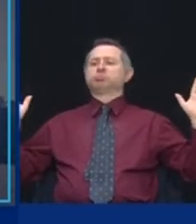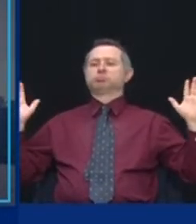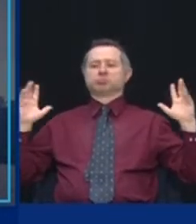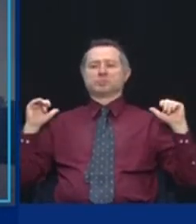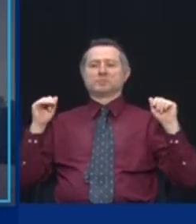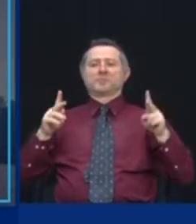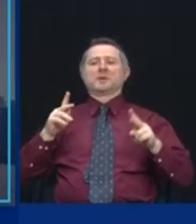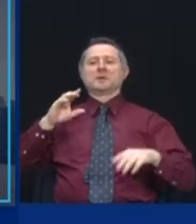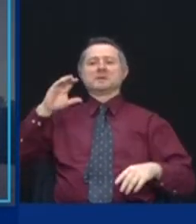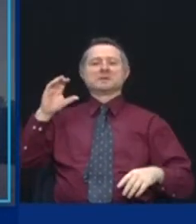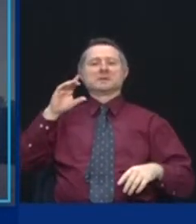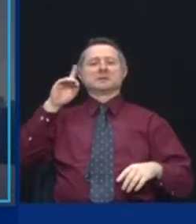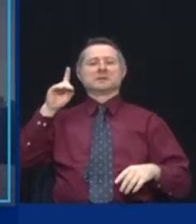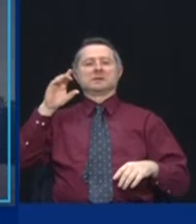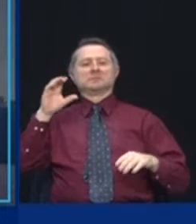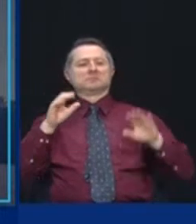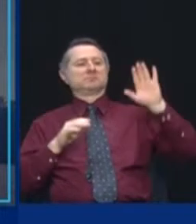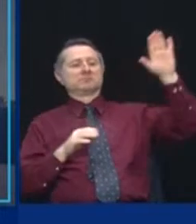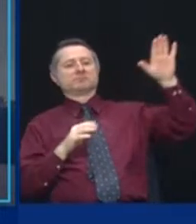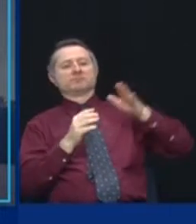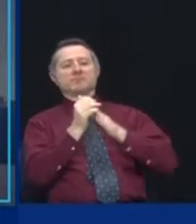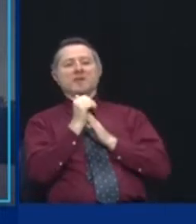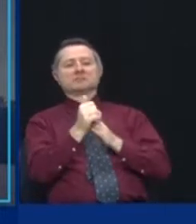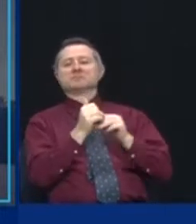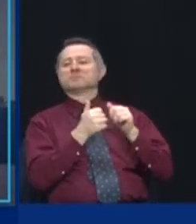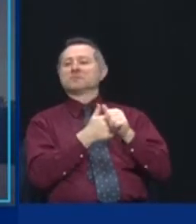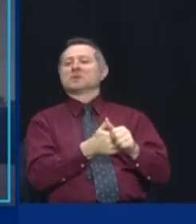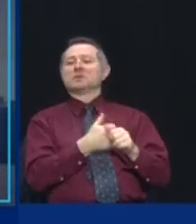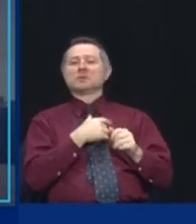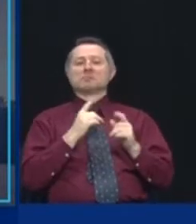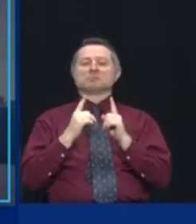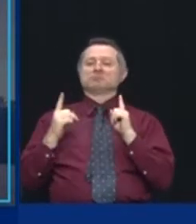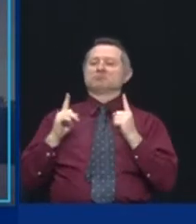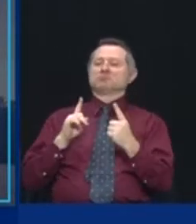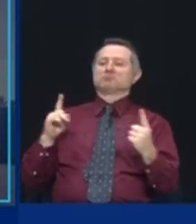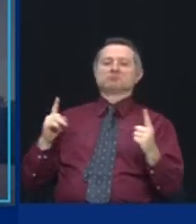AND WE HAVE DRAMATICALLY LIFTED CAPACITY BASICALLY TO THE CDC